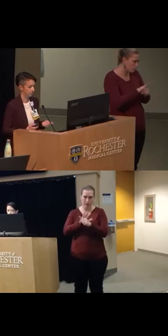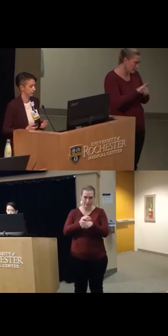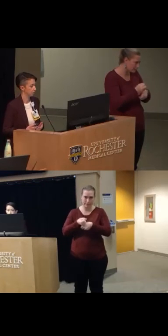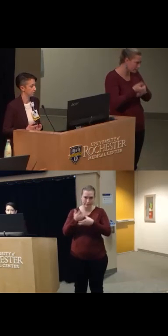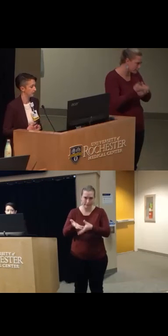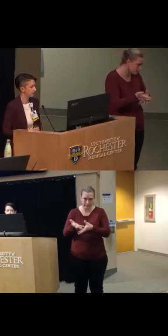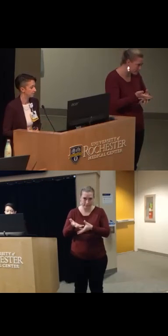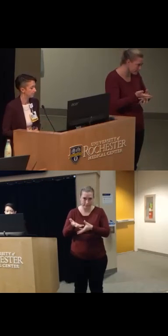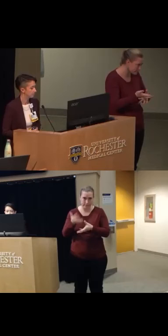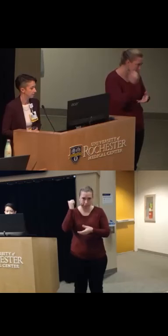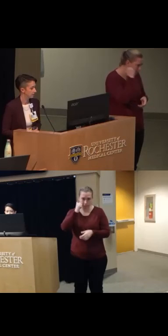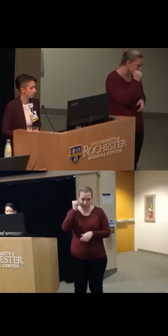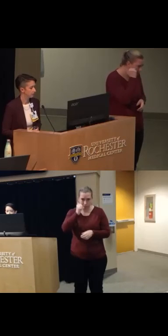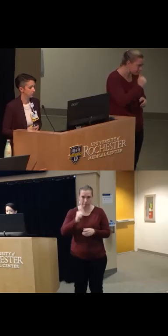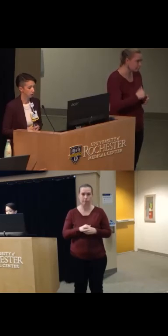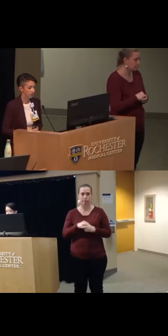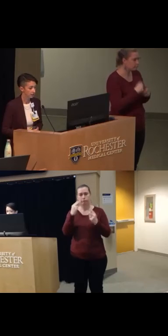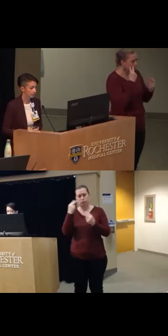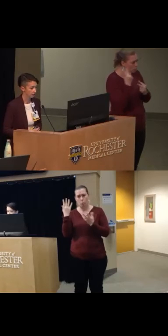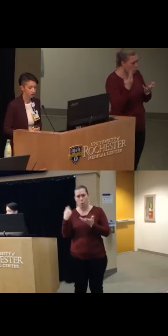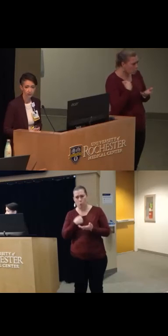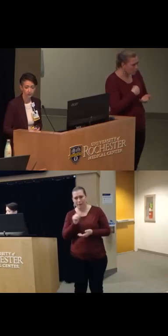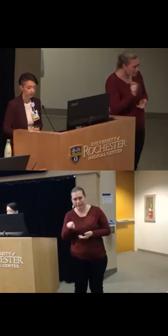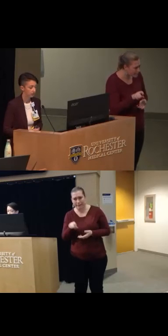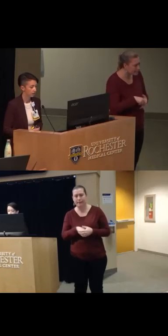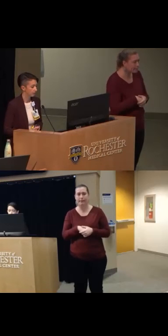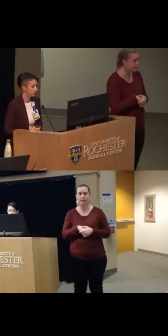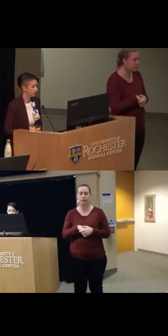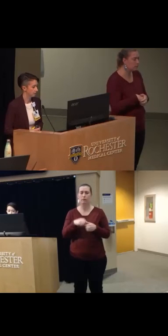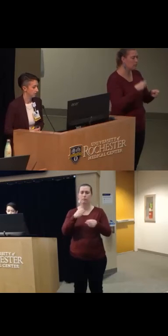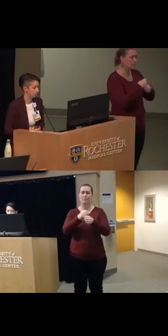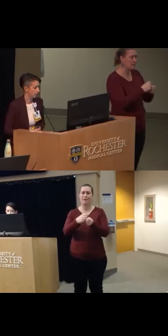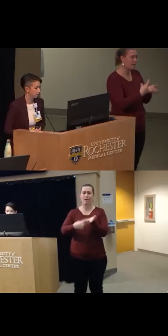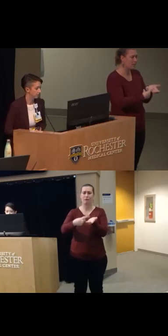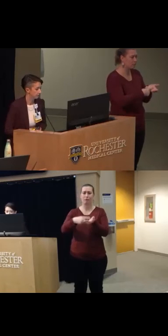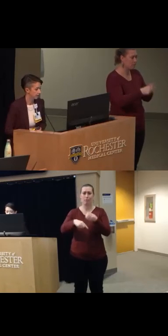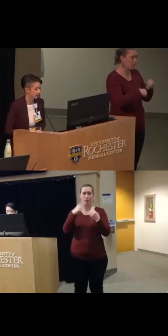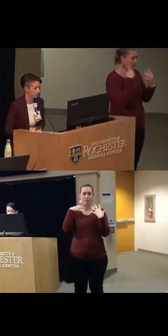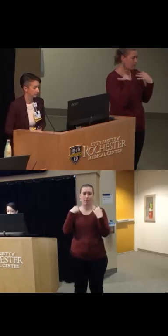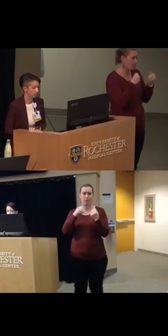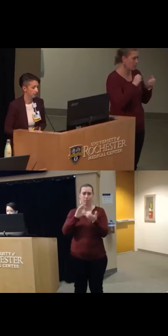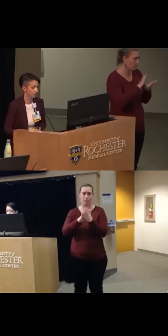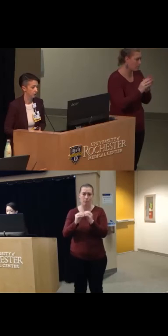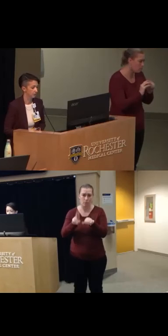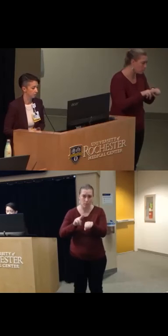reflect on what we need normalize discussions while helping recognize suffering should not be